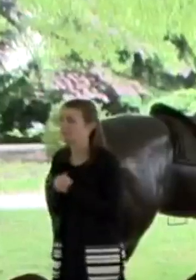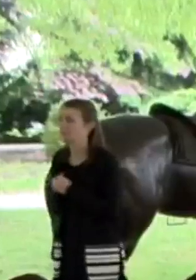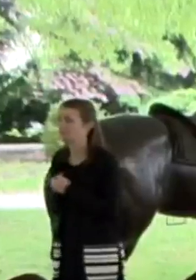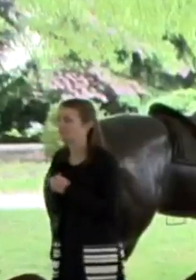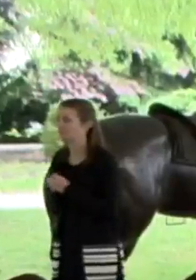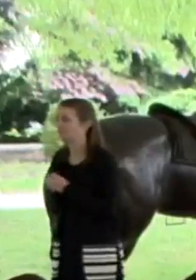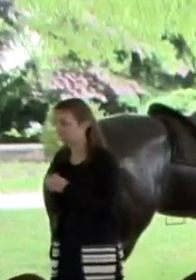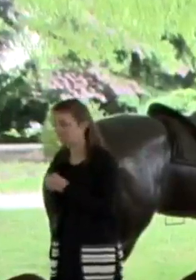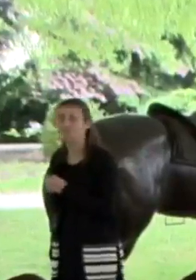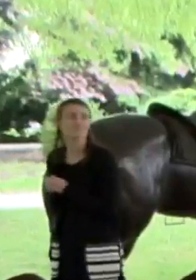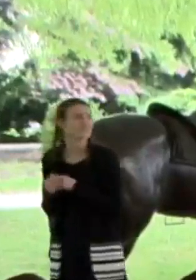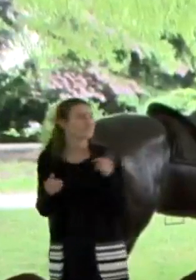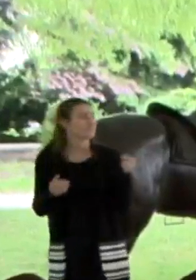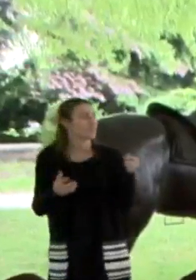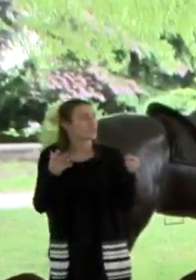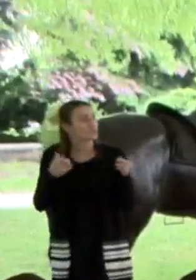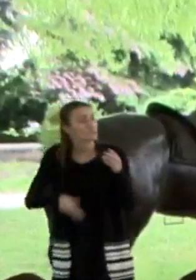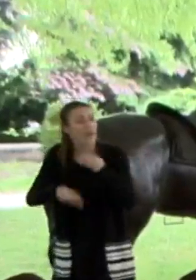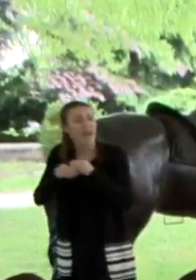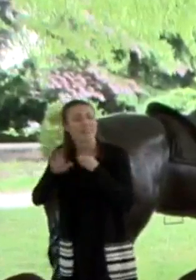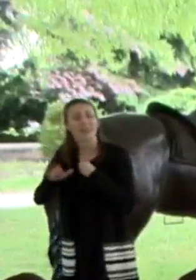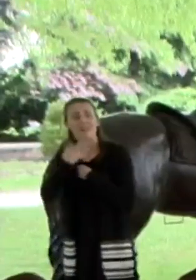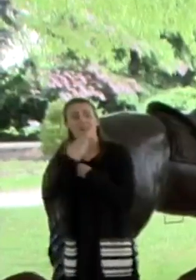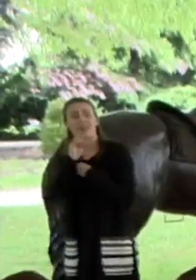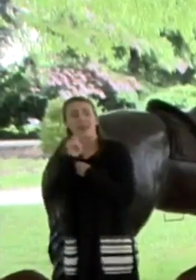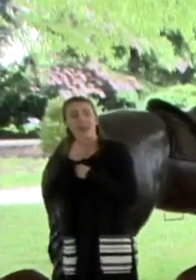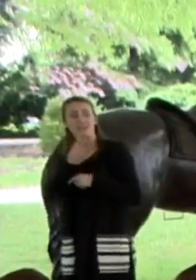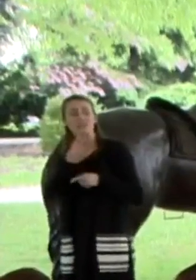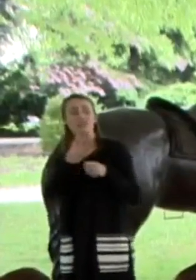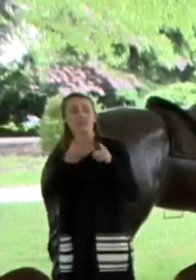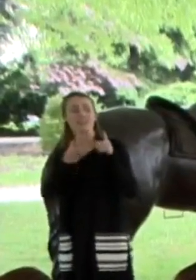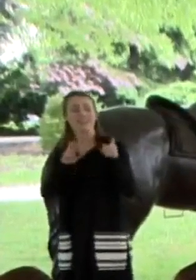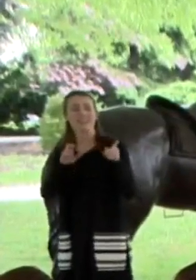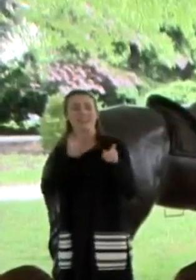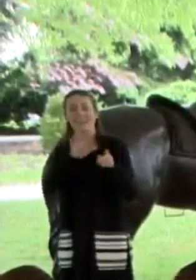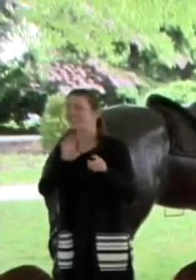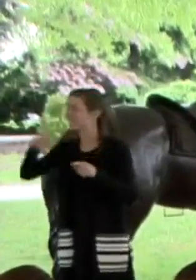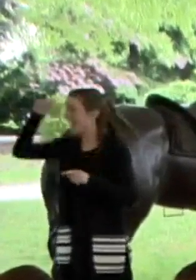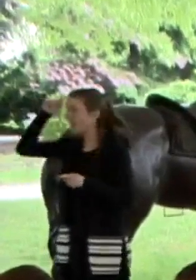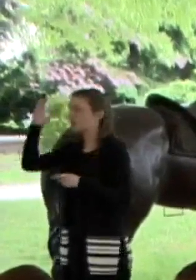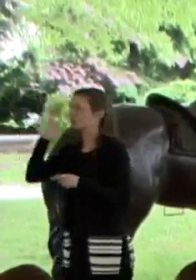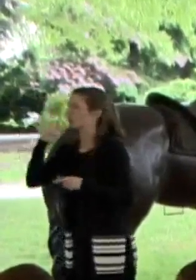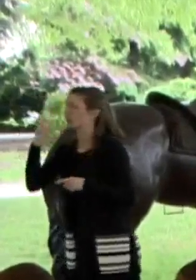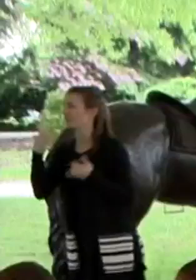D.C., NEW COLUMBIA BORN TO BE FREE. THANK YOU.